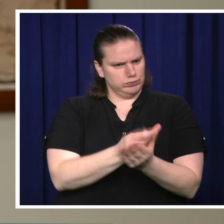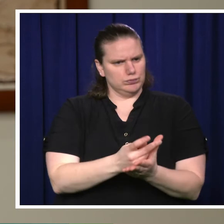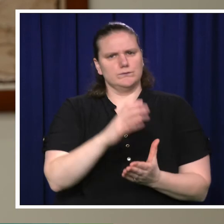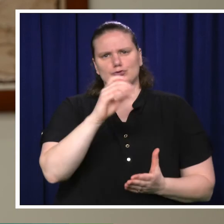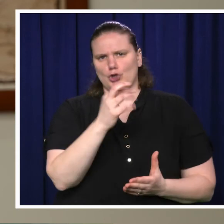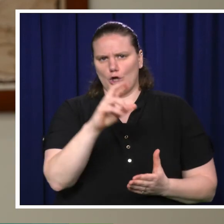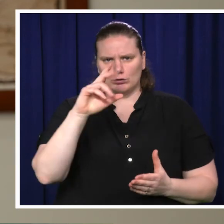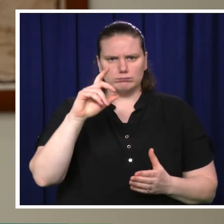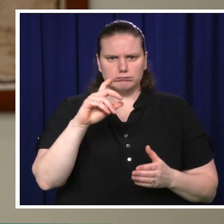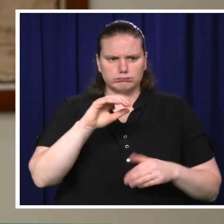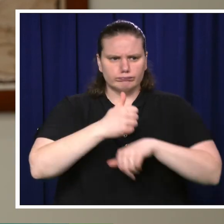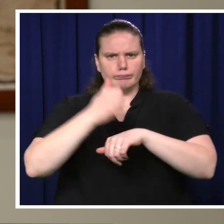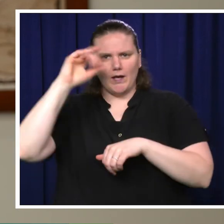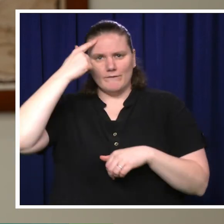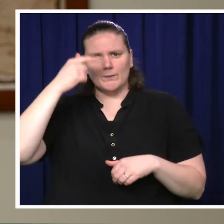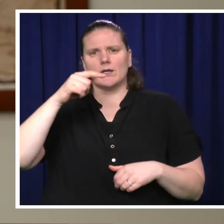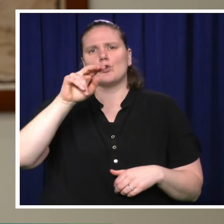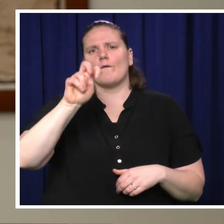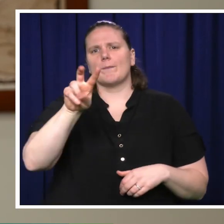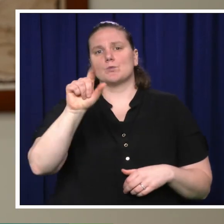Clark County voters approved a charter form of government in